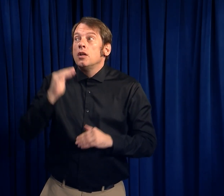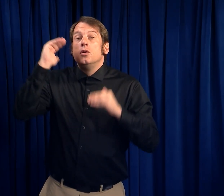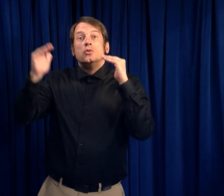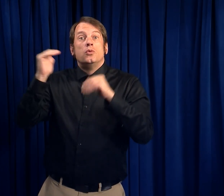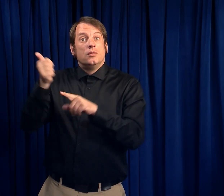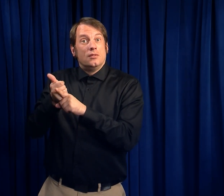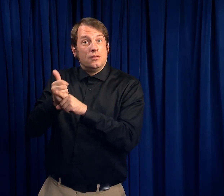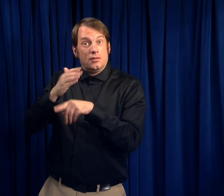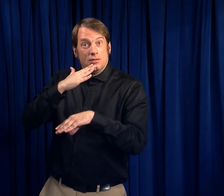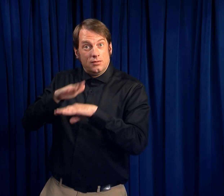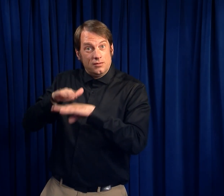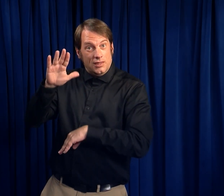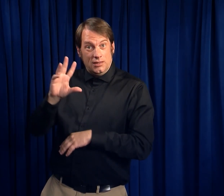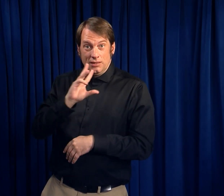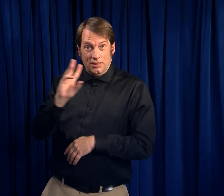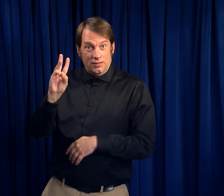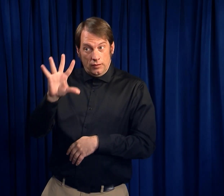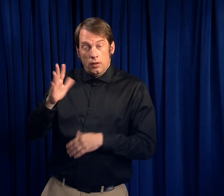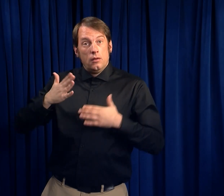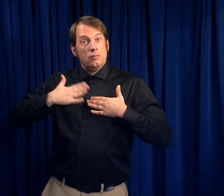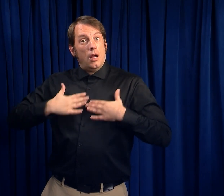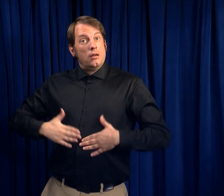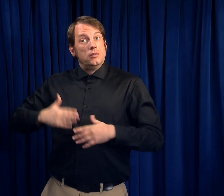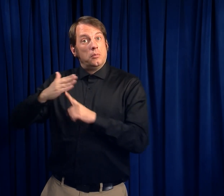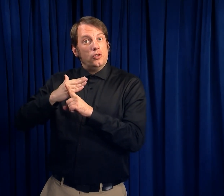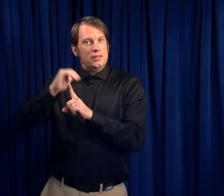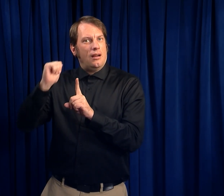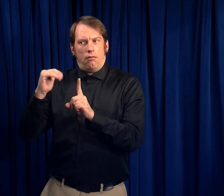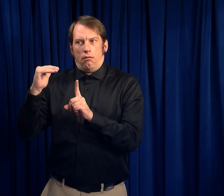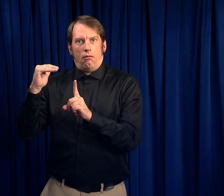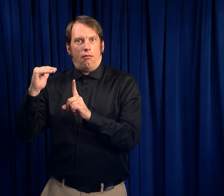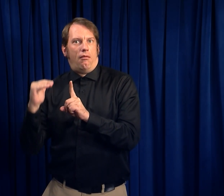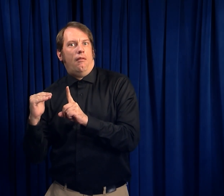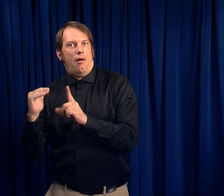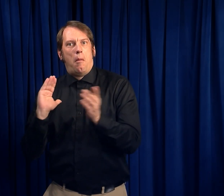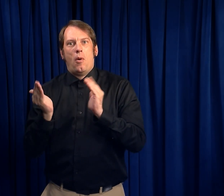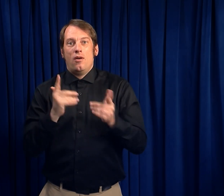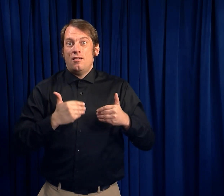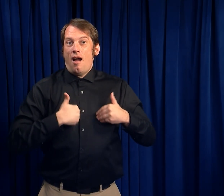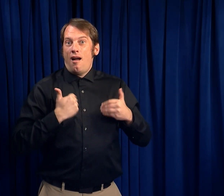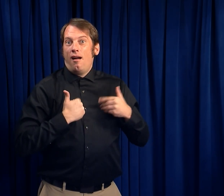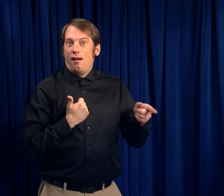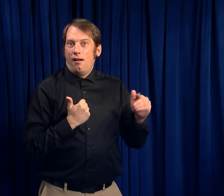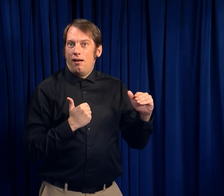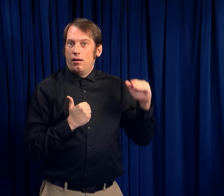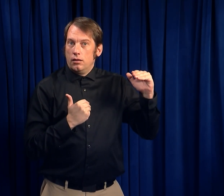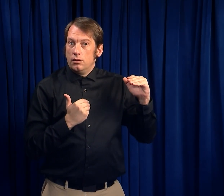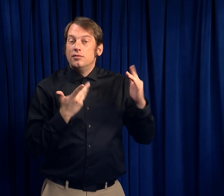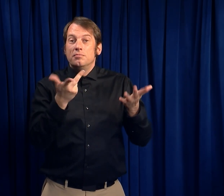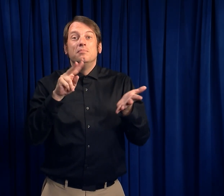In adults aged 65 and older, normal body temperature can be lower than in younger adults. For this reason,